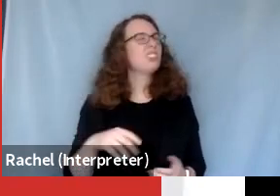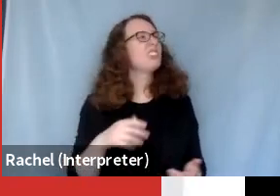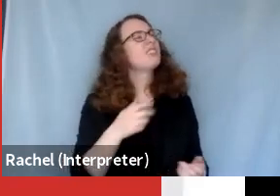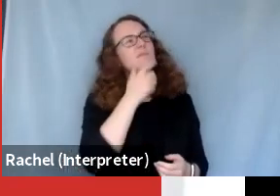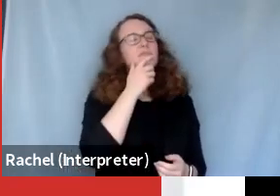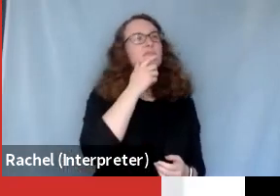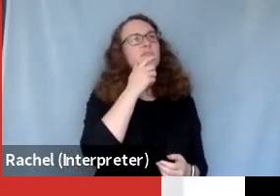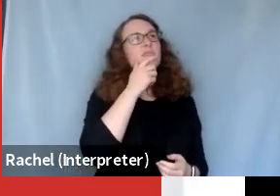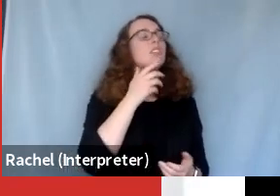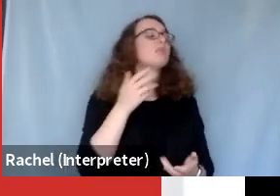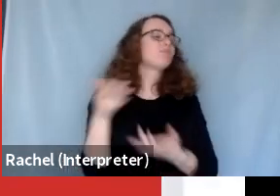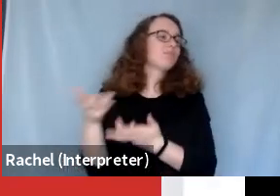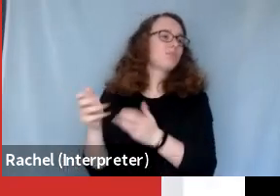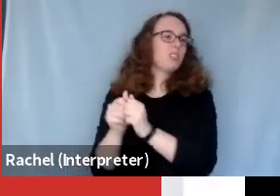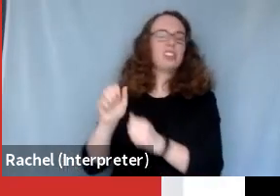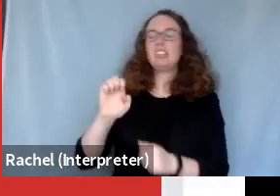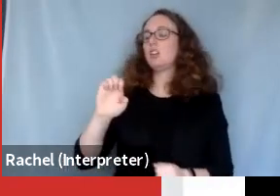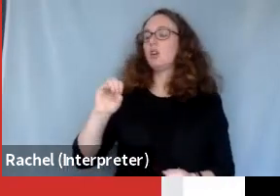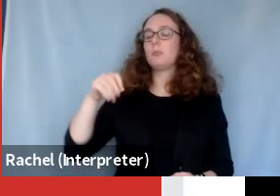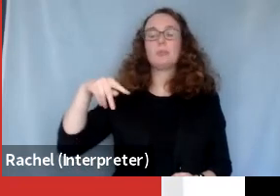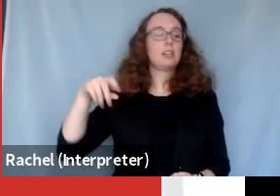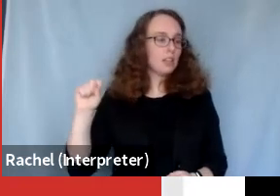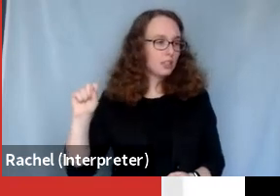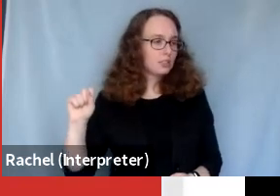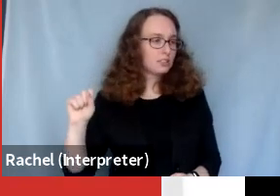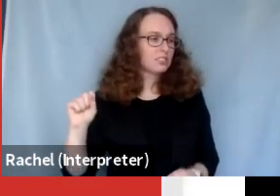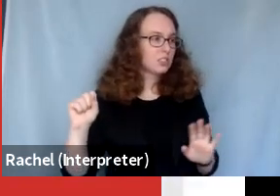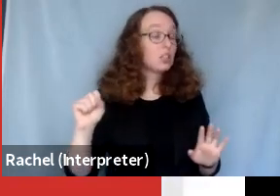if memory serves, we can look at your, if you have a California ID or